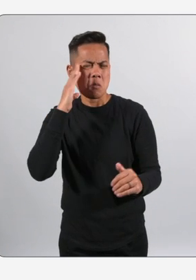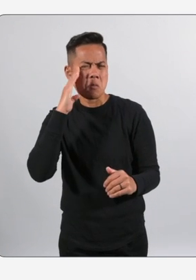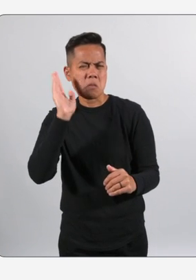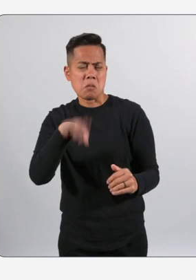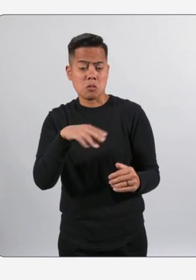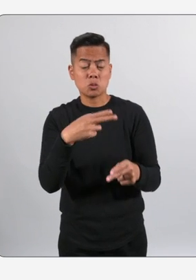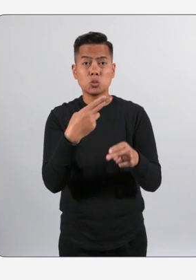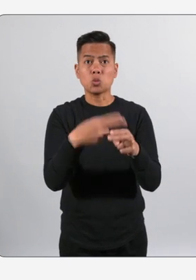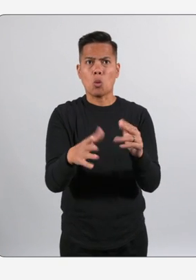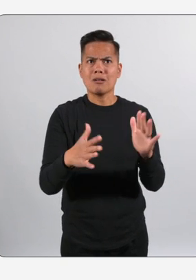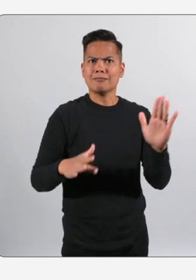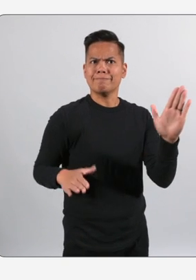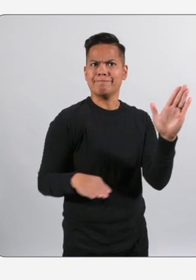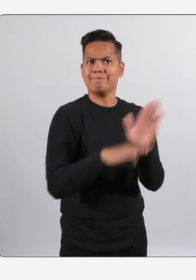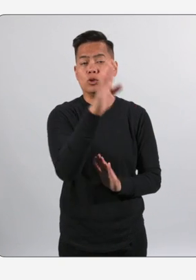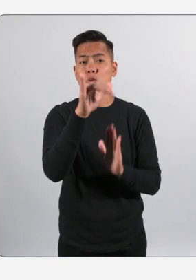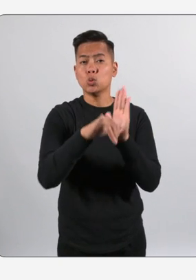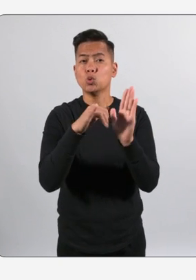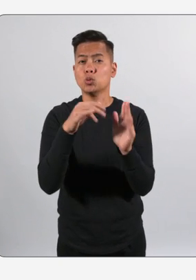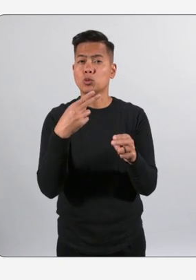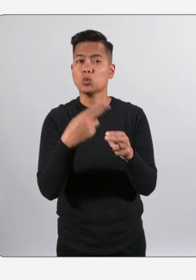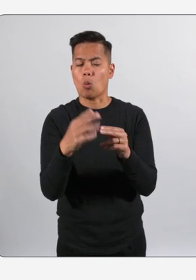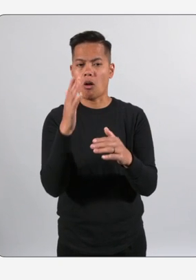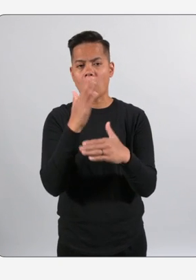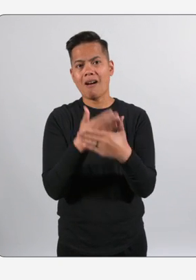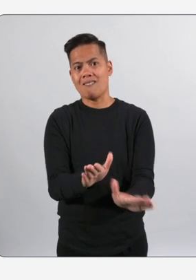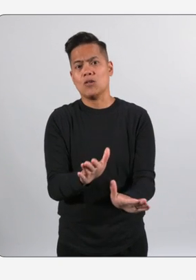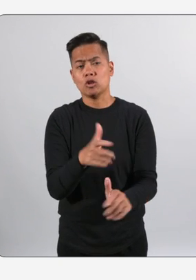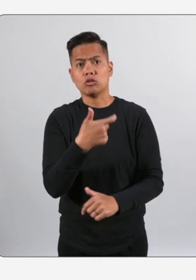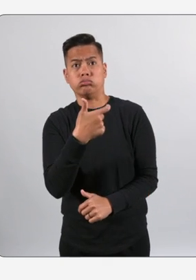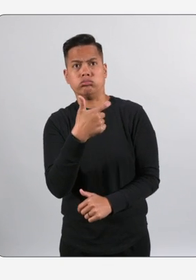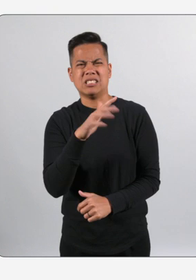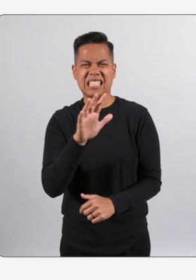YouTube Shorts averages over 50 billion daily views.